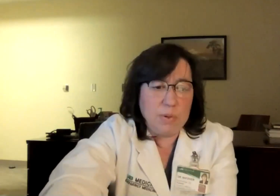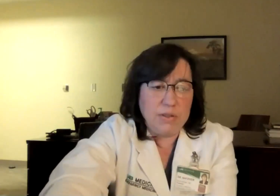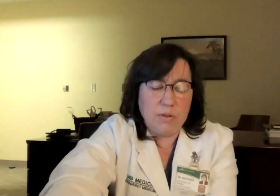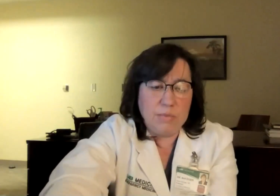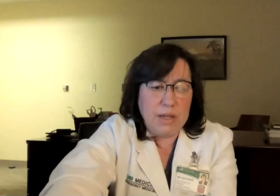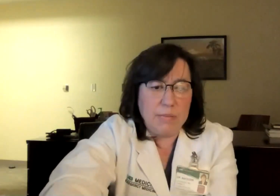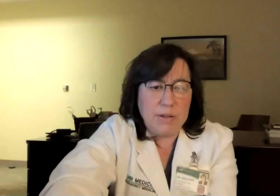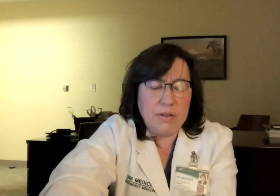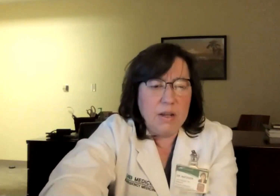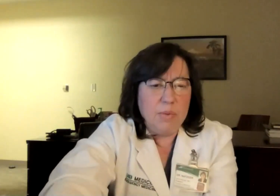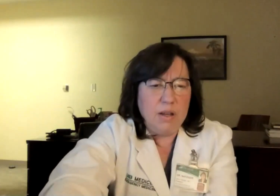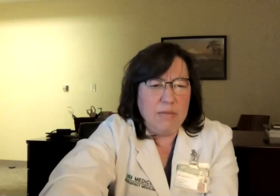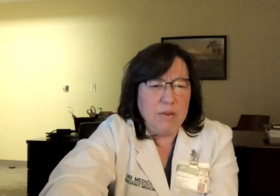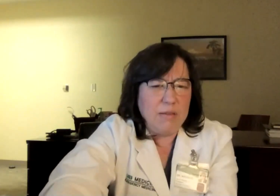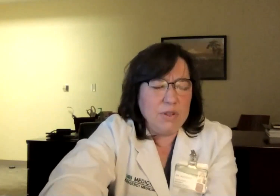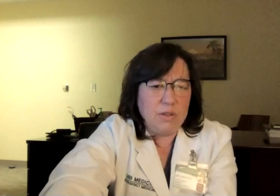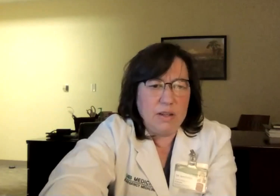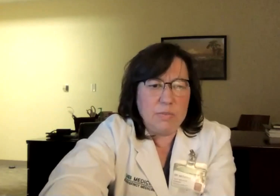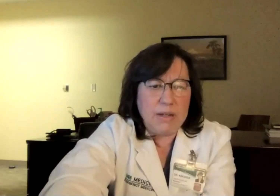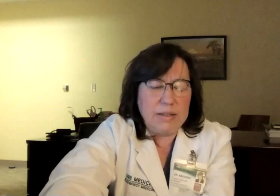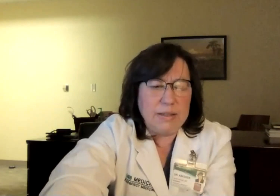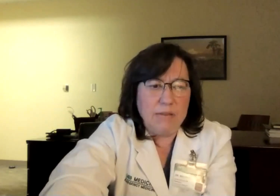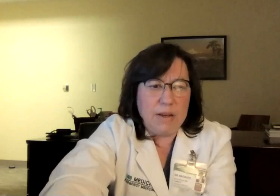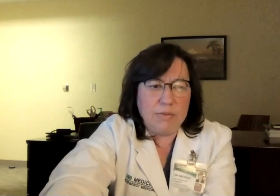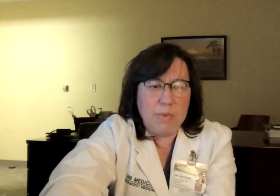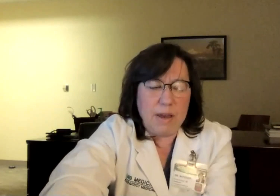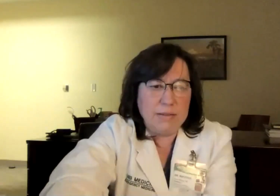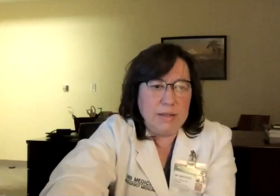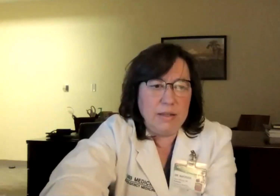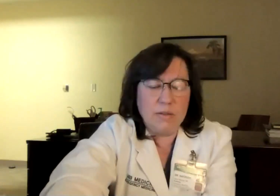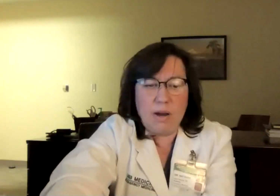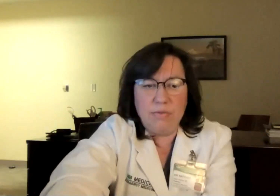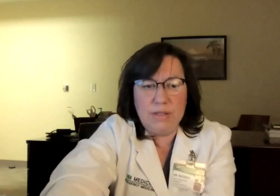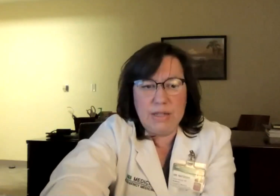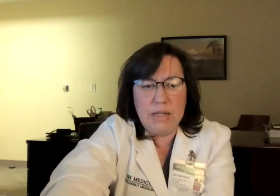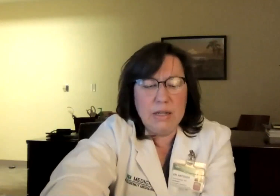come to campus but if you have just the expected side effects from the vaccine some mild fatigue